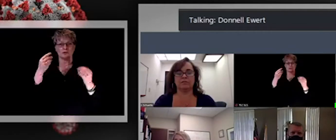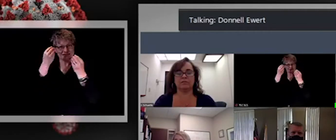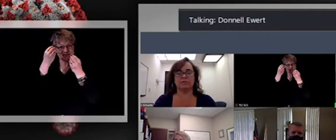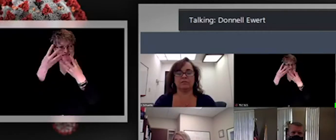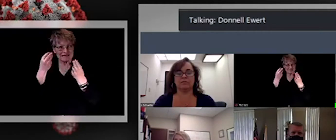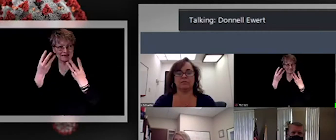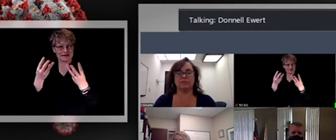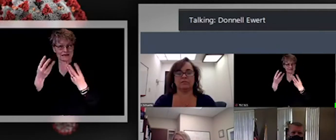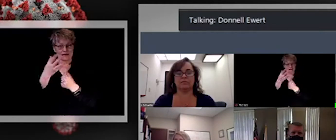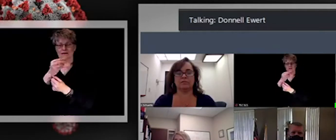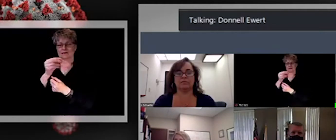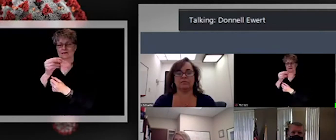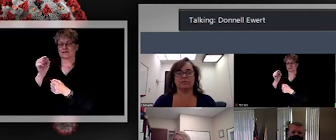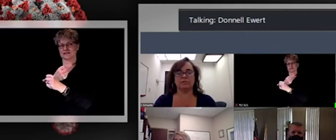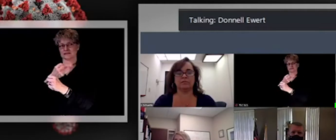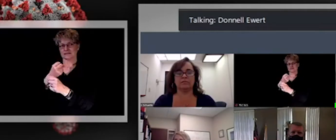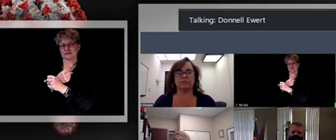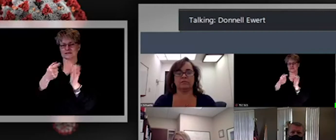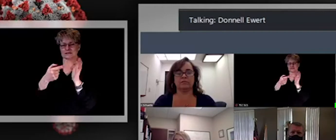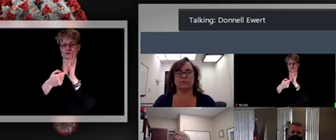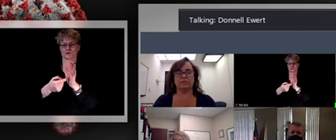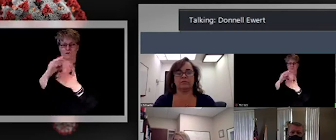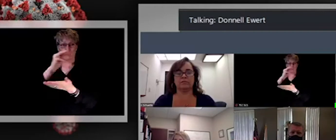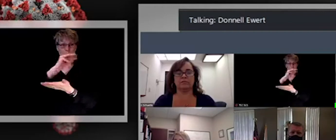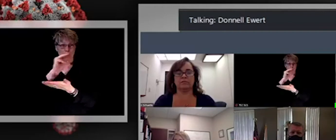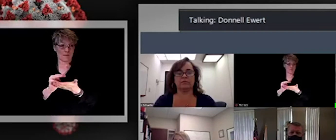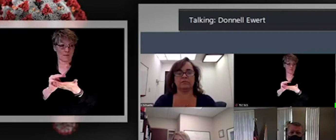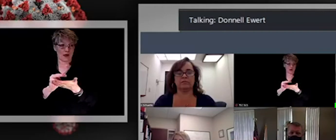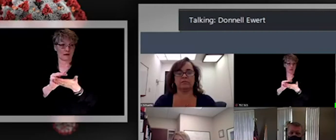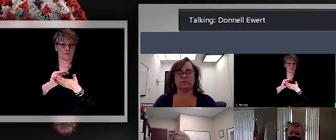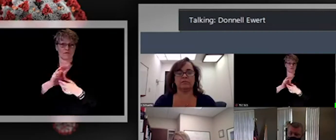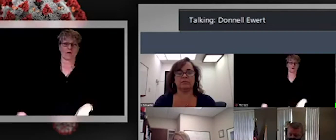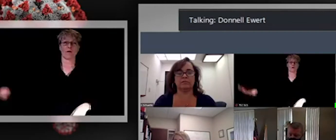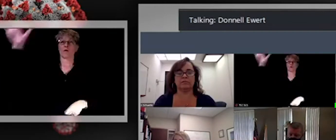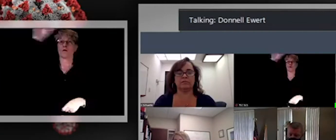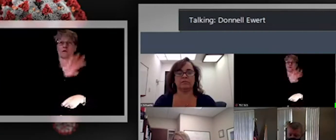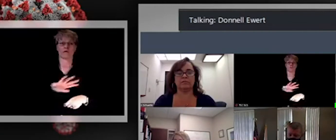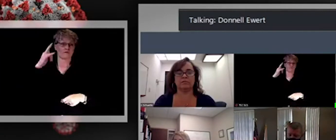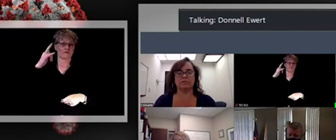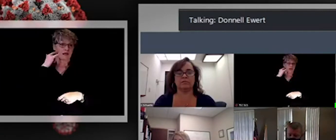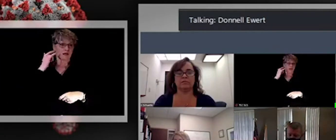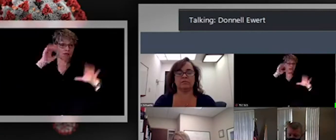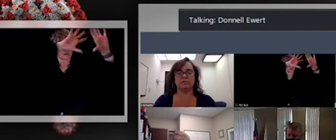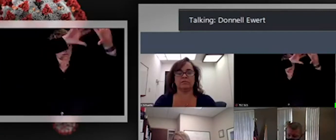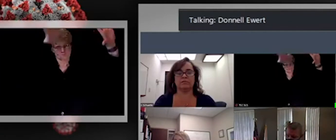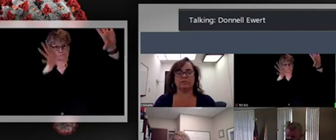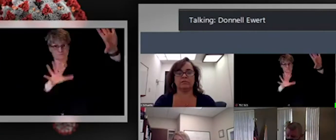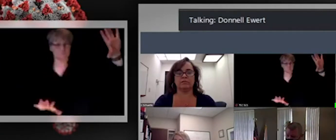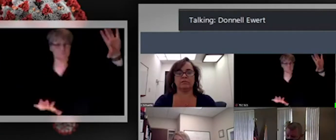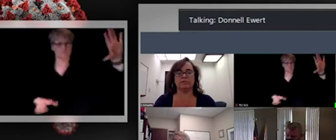the map of California with the counties and what tier they’re on and it also shows the